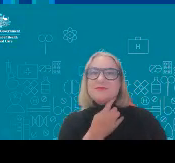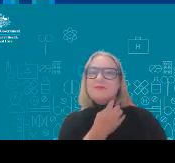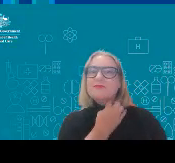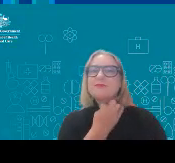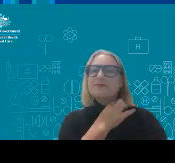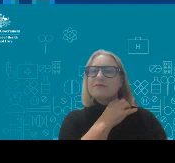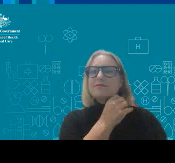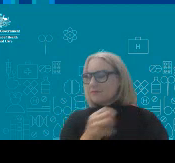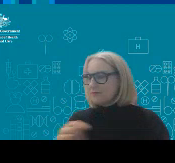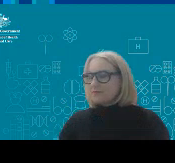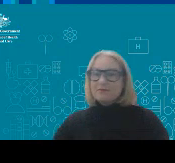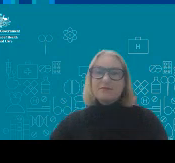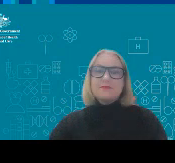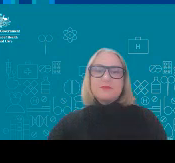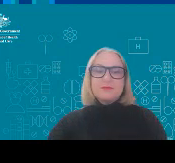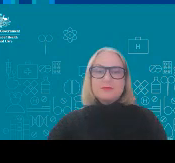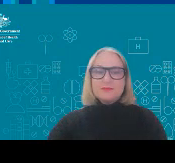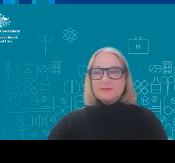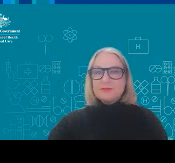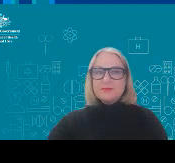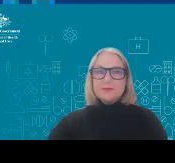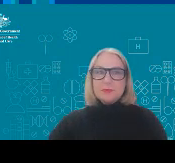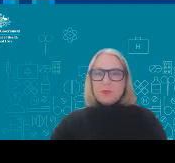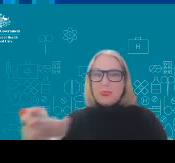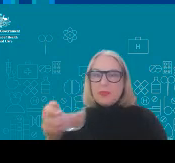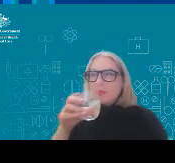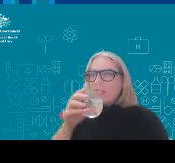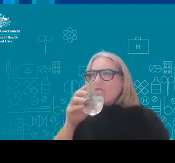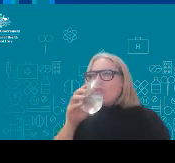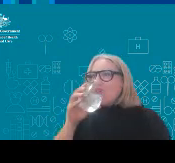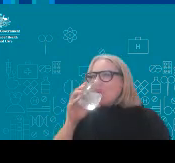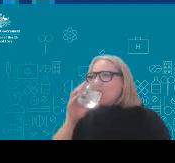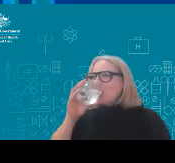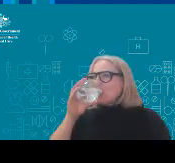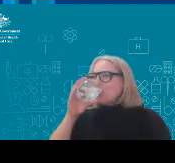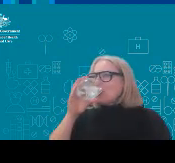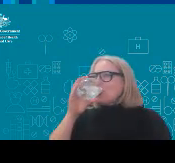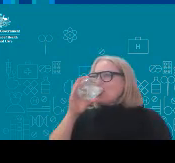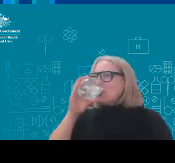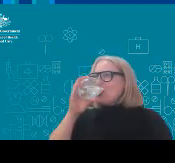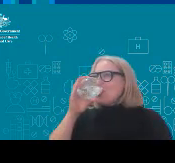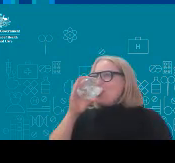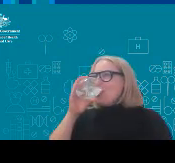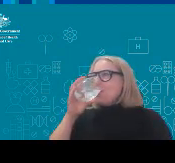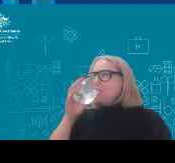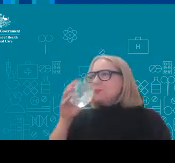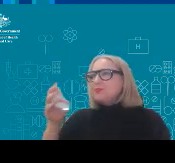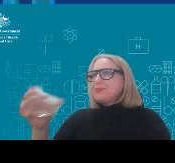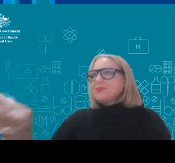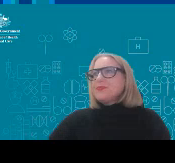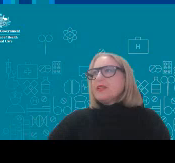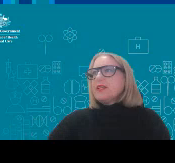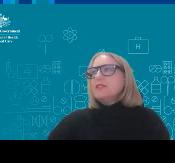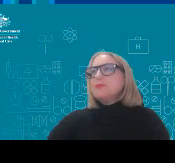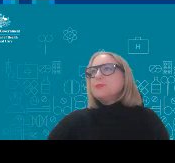And that's really it for the housekeeping for today. My team's going to bring up the slides now so we can